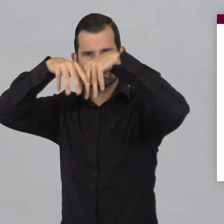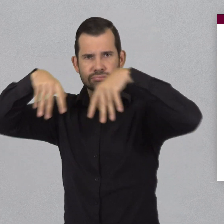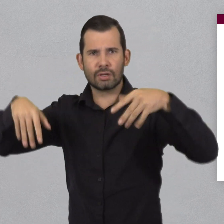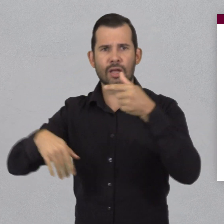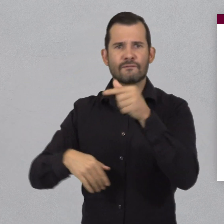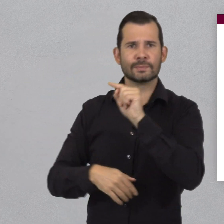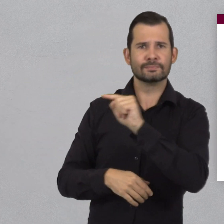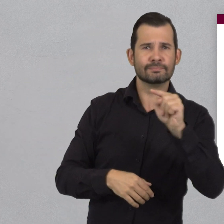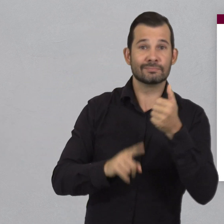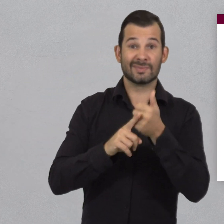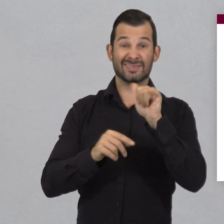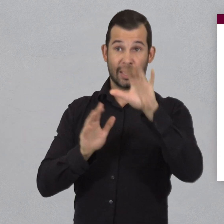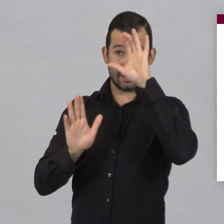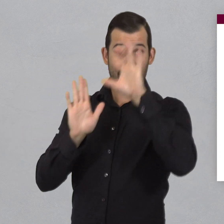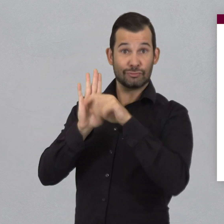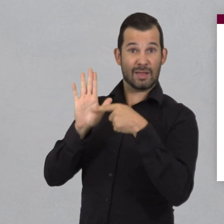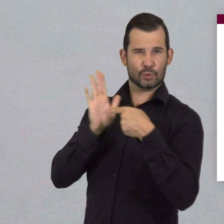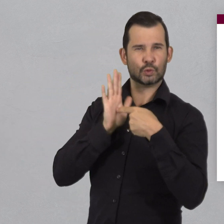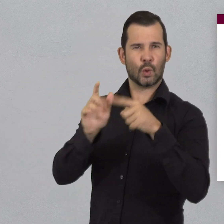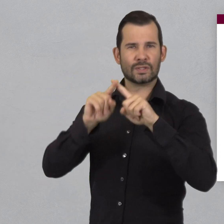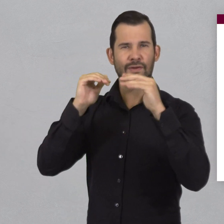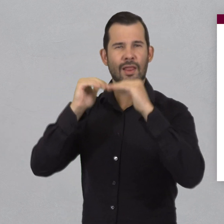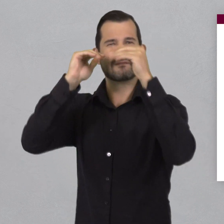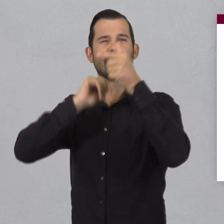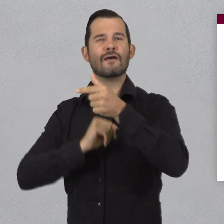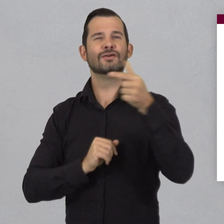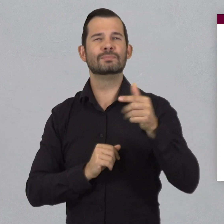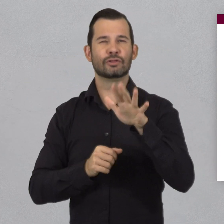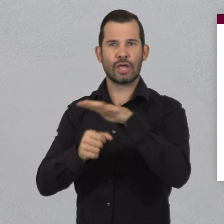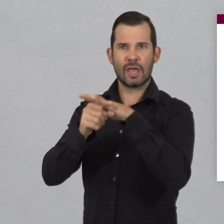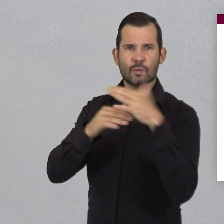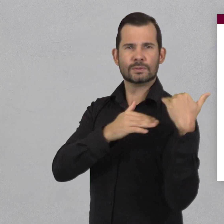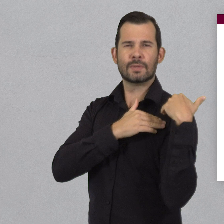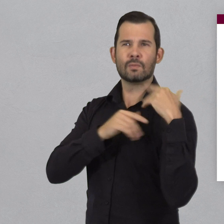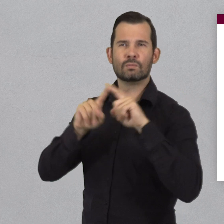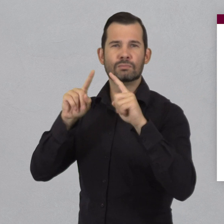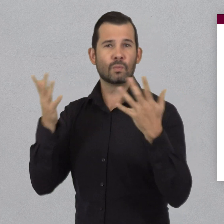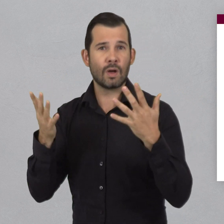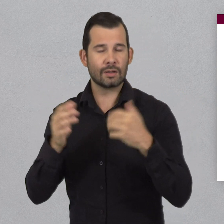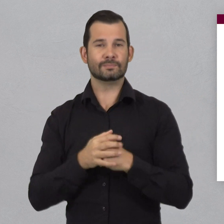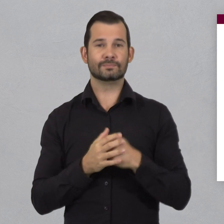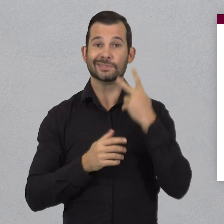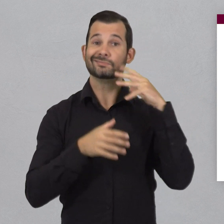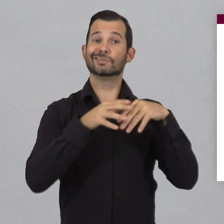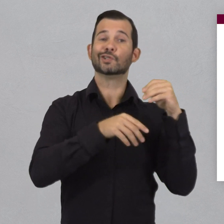These diagrams show the different levels of government and their areas of responsibility.